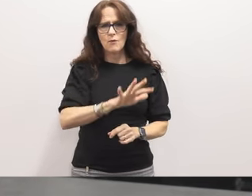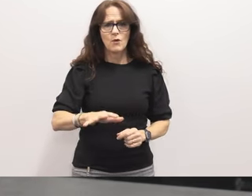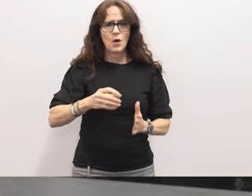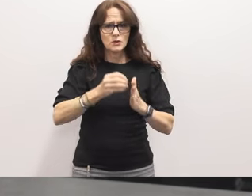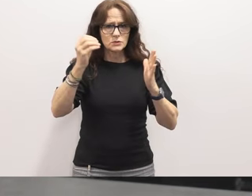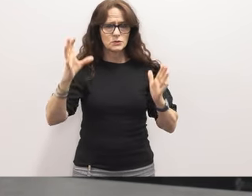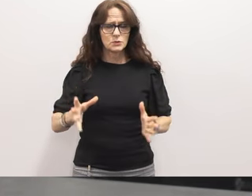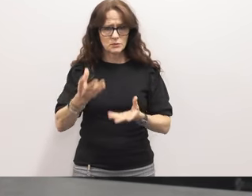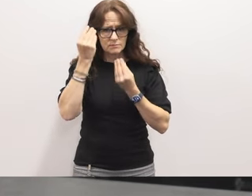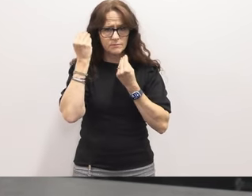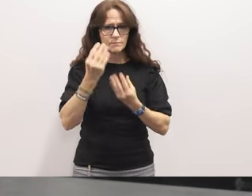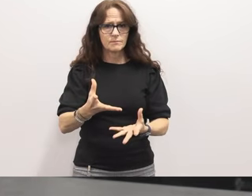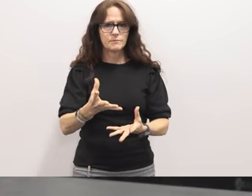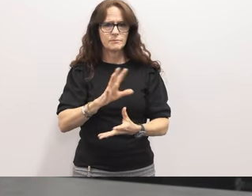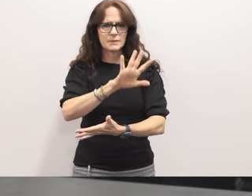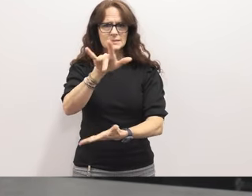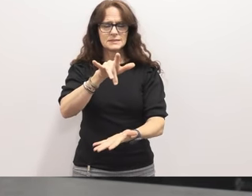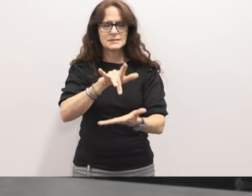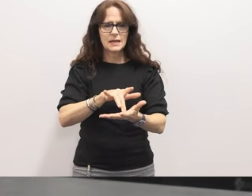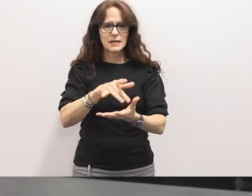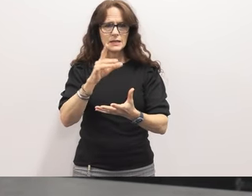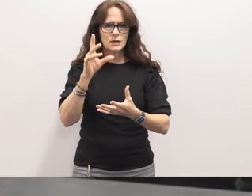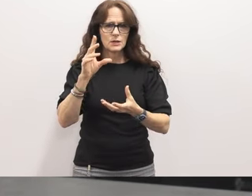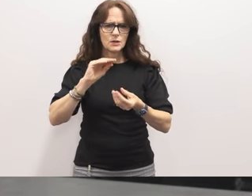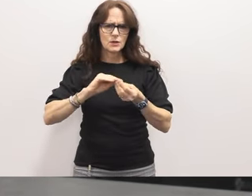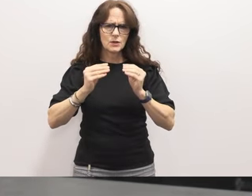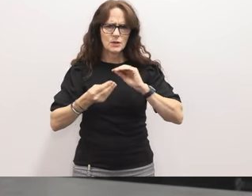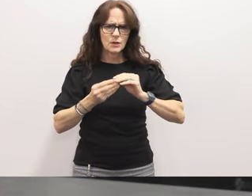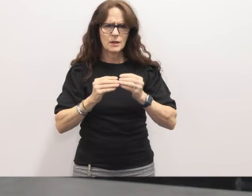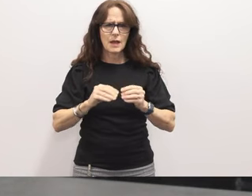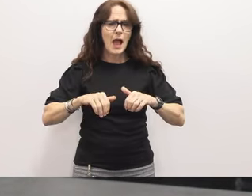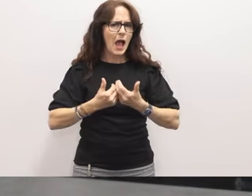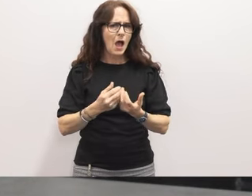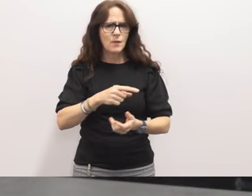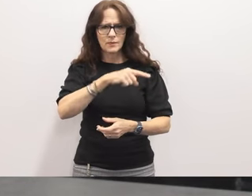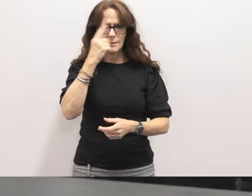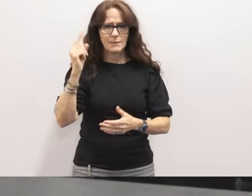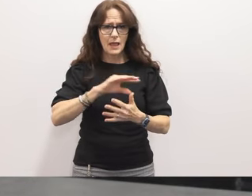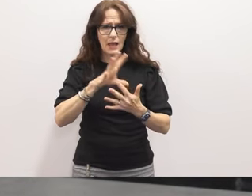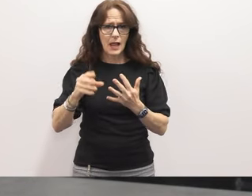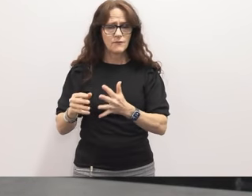but we're also really gonna center some data looking back to how our Black African American students did last year as well.